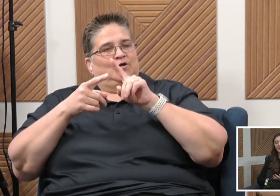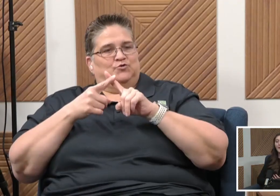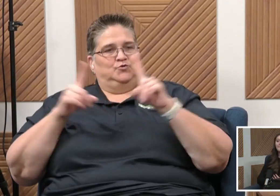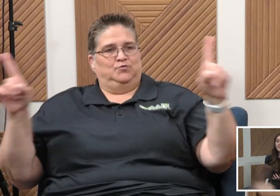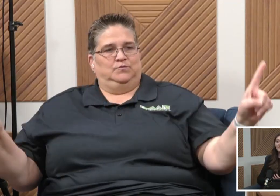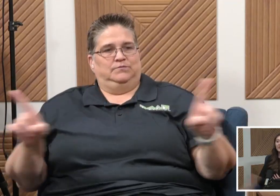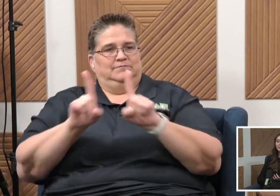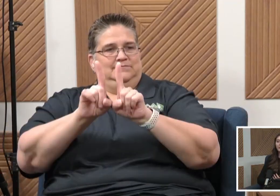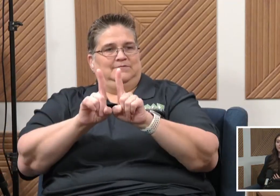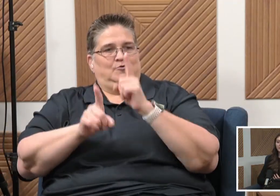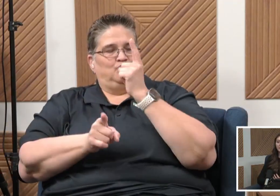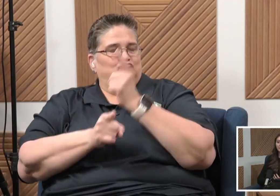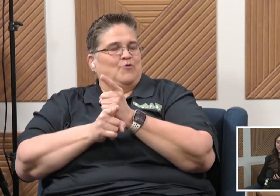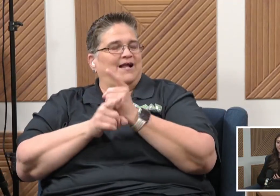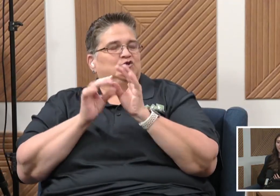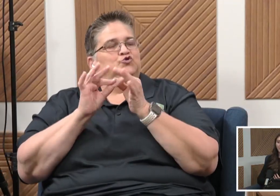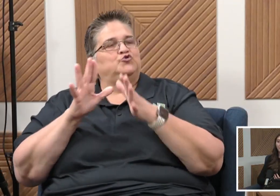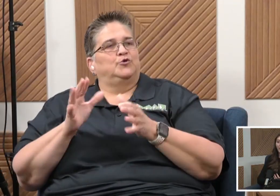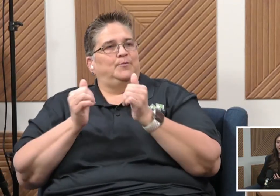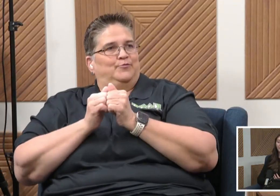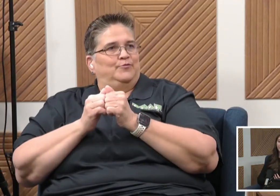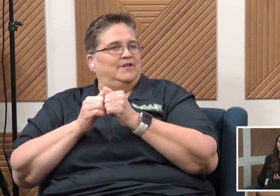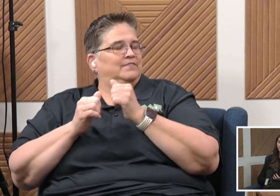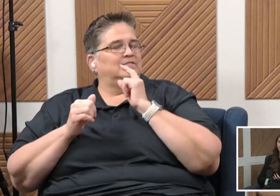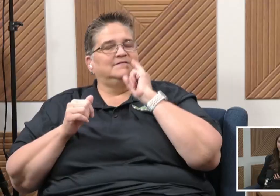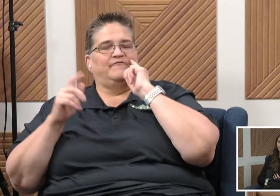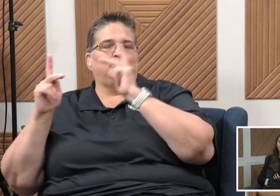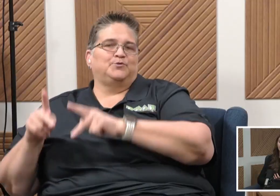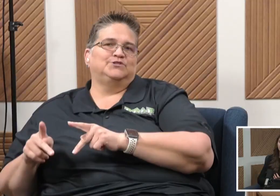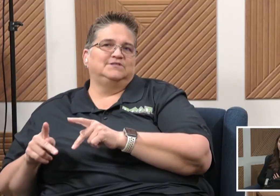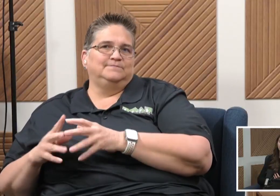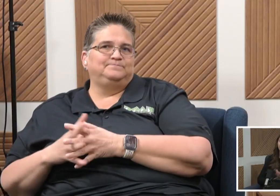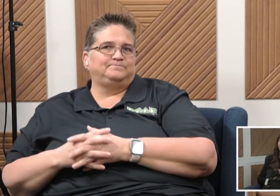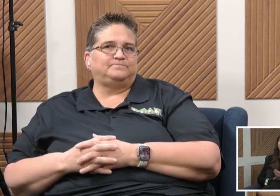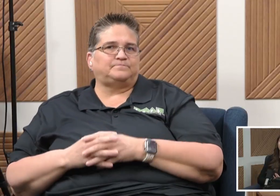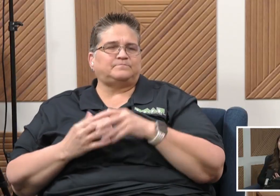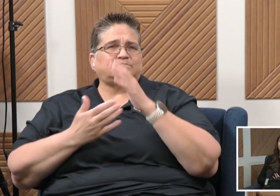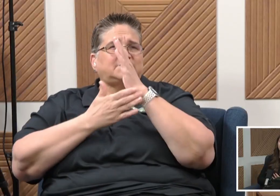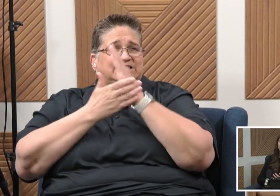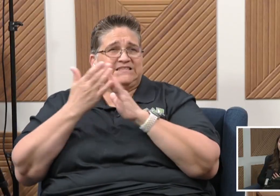But it's very important to match up well an interpreter with the person, the deaf person, who is presenting.